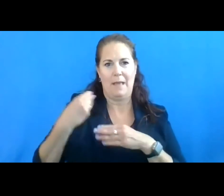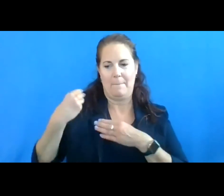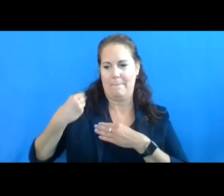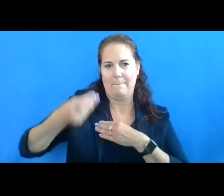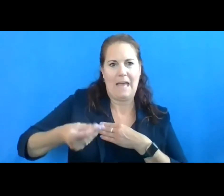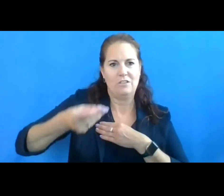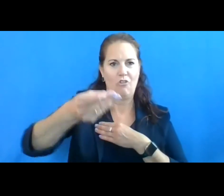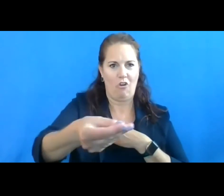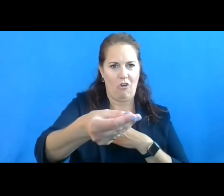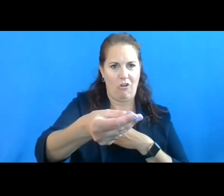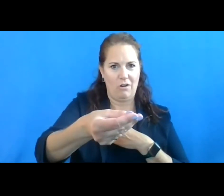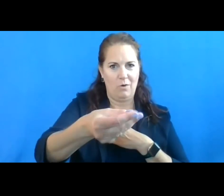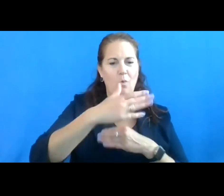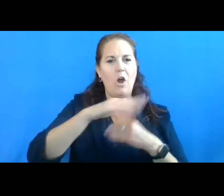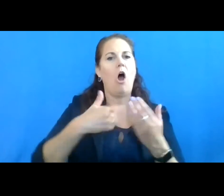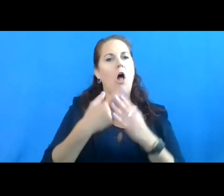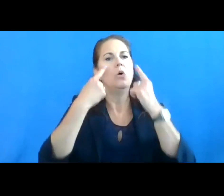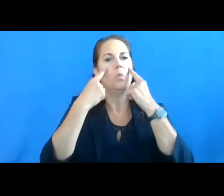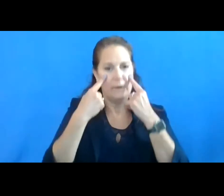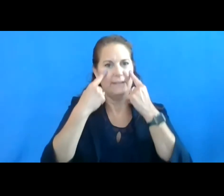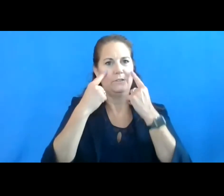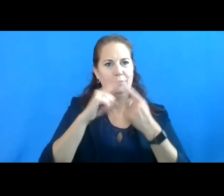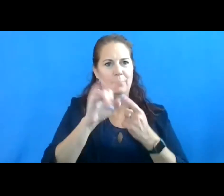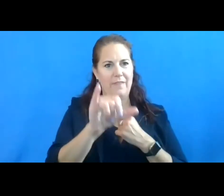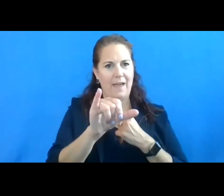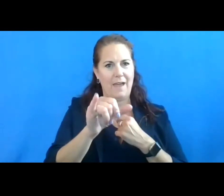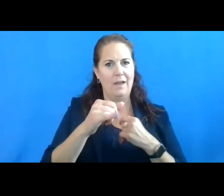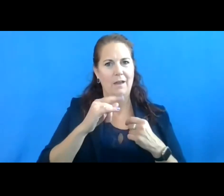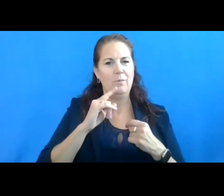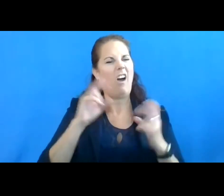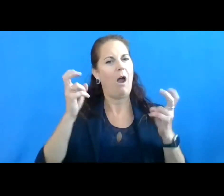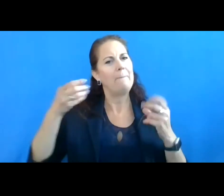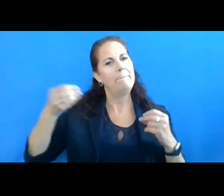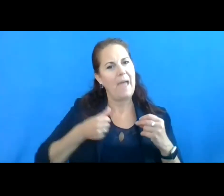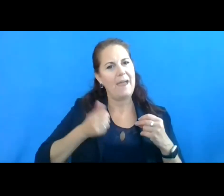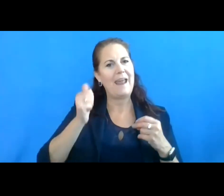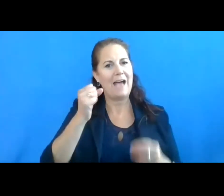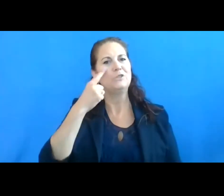We’re all witnesses to that and we’re paid as witnesses. So, when there's conflict.